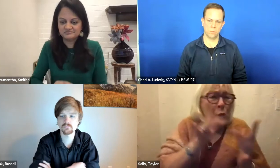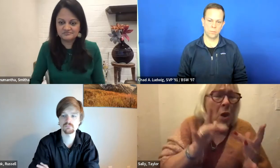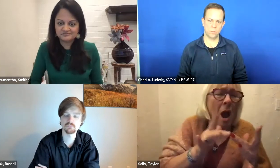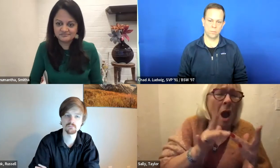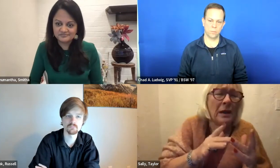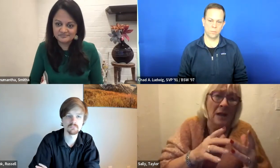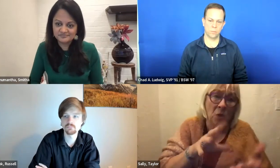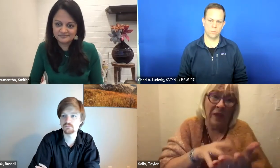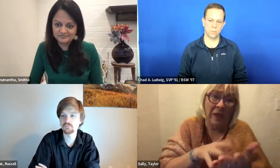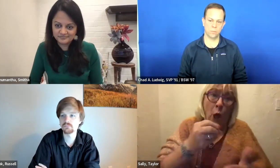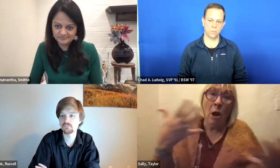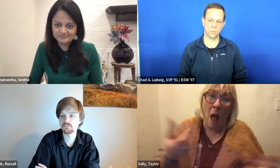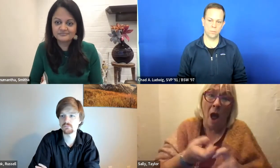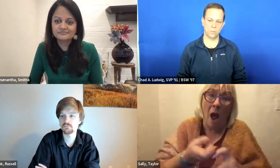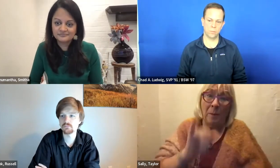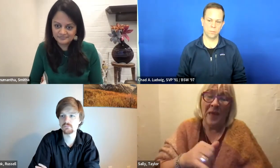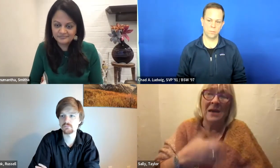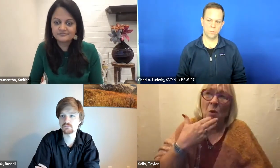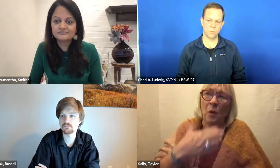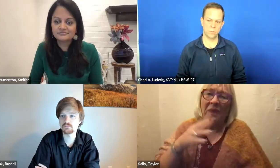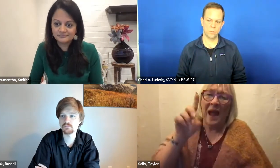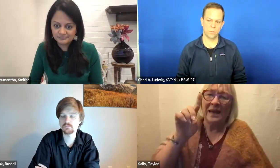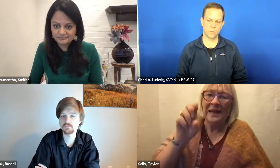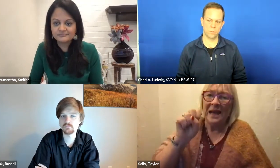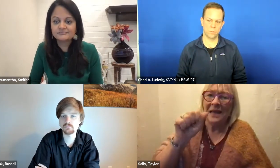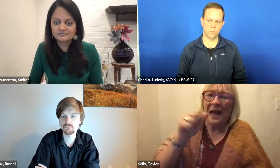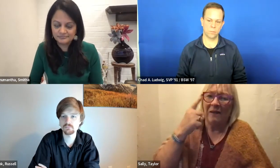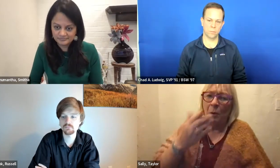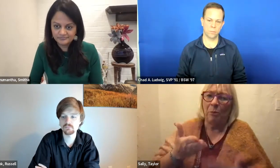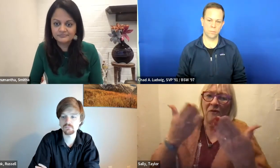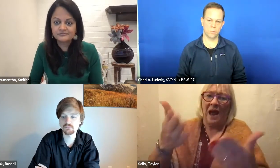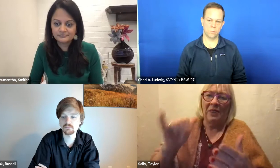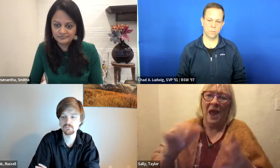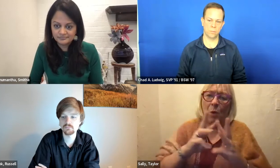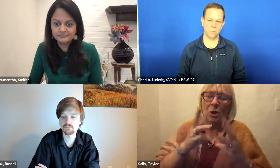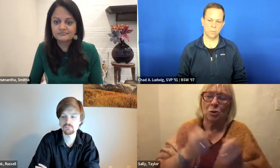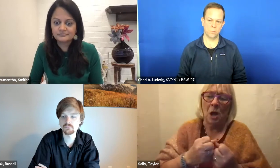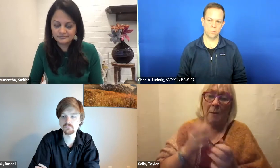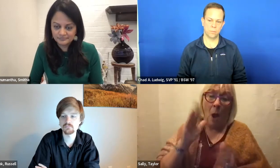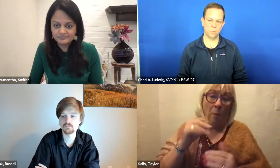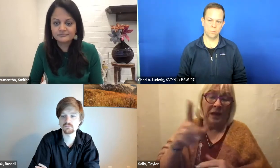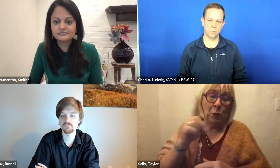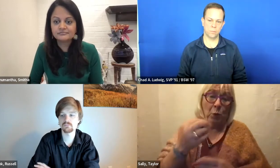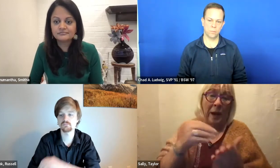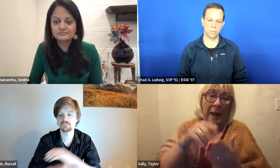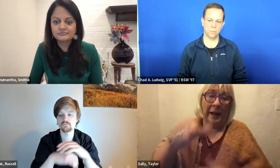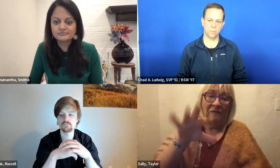it's exciting to find out what resources are available and that there is a network of people that the DSA was able to provide within the workshop,